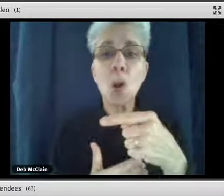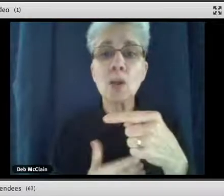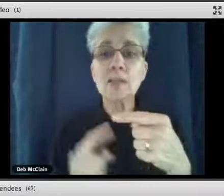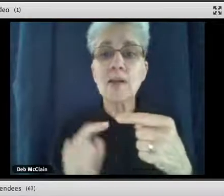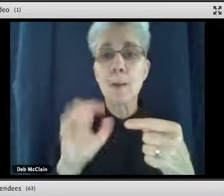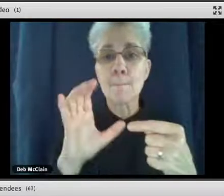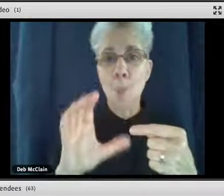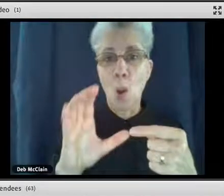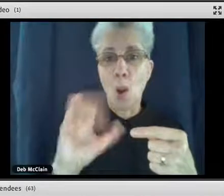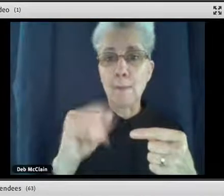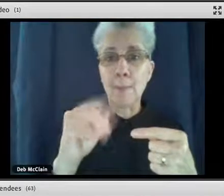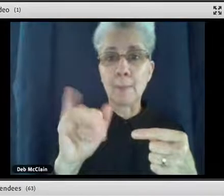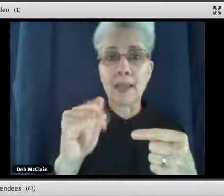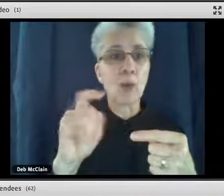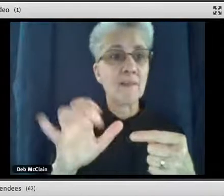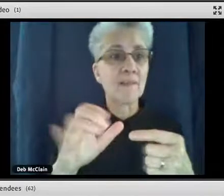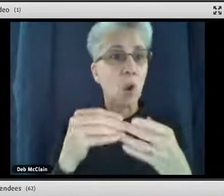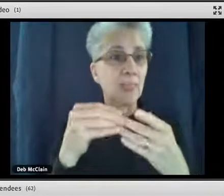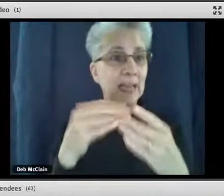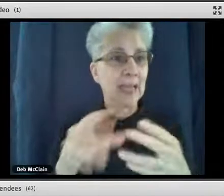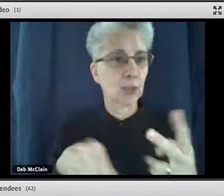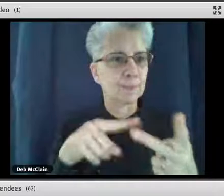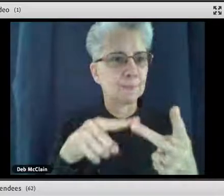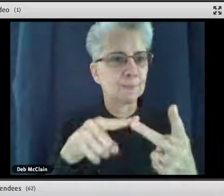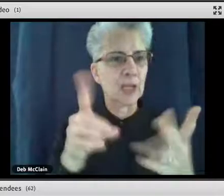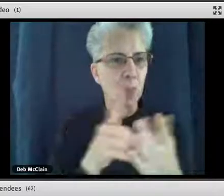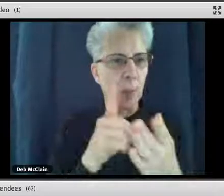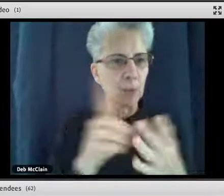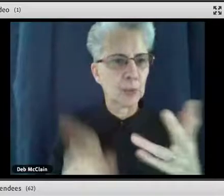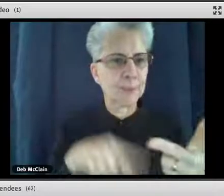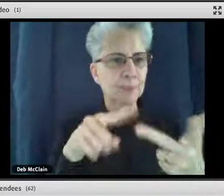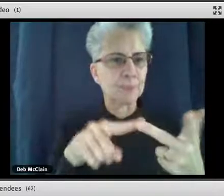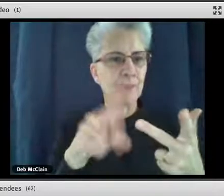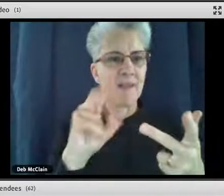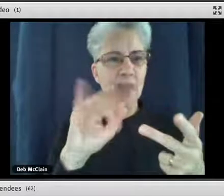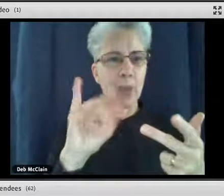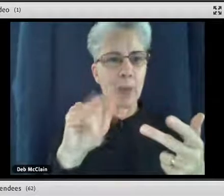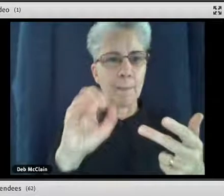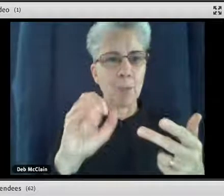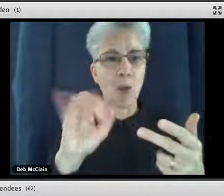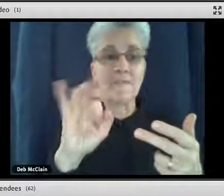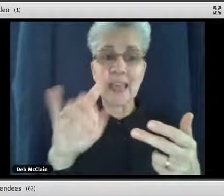of a MARC bibliographic record are the leader, the directory and the variable fields.